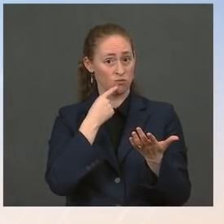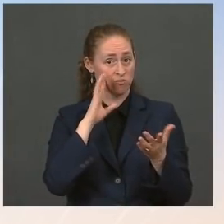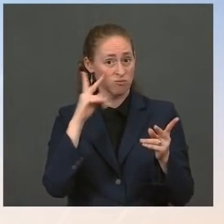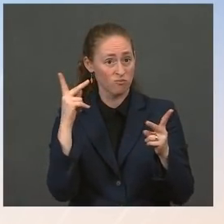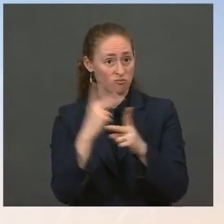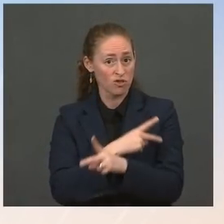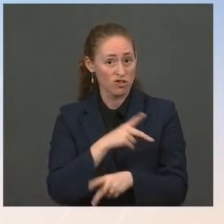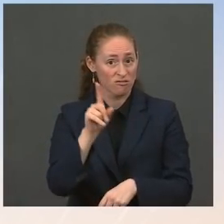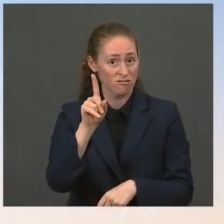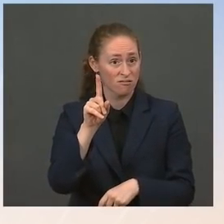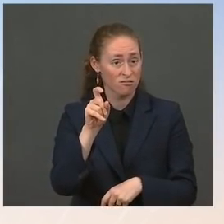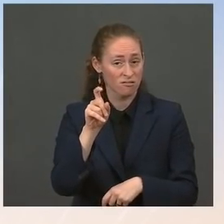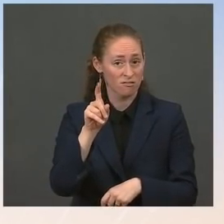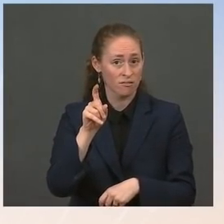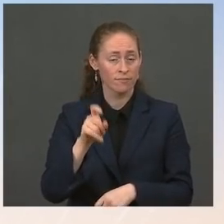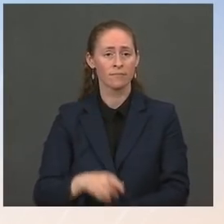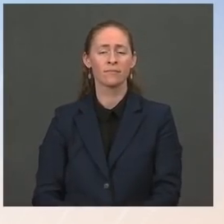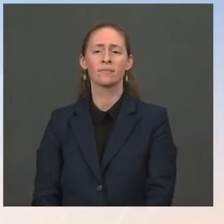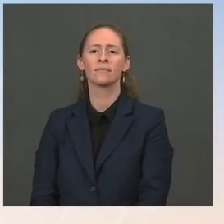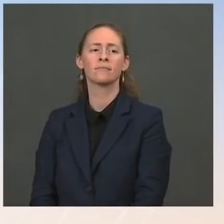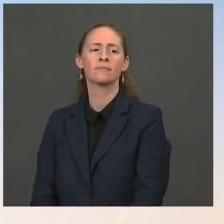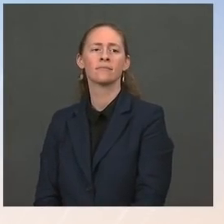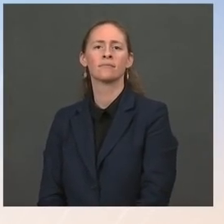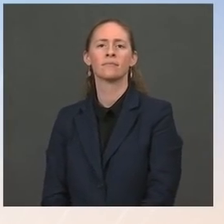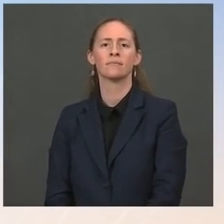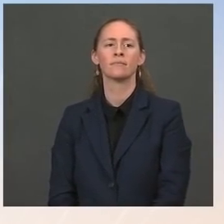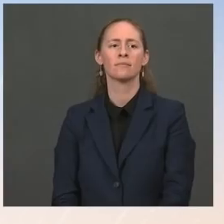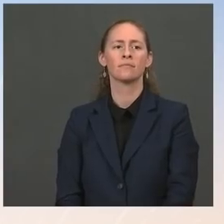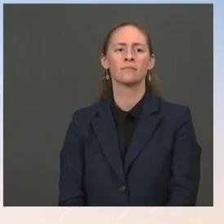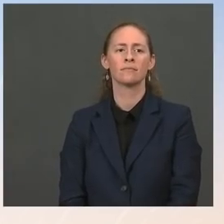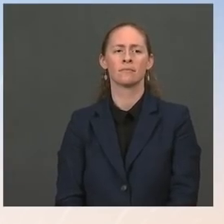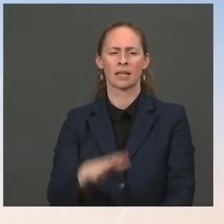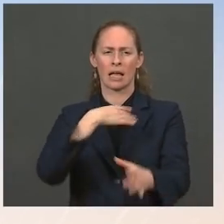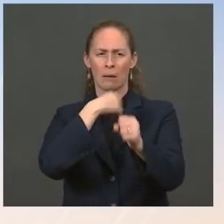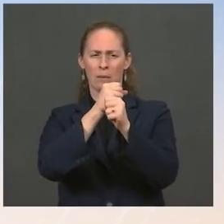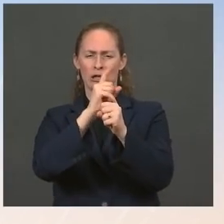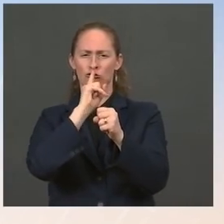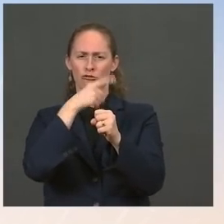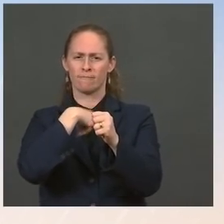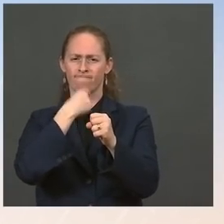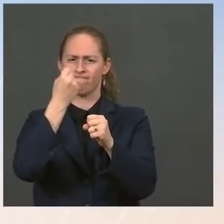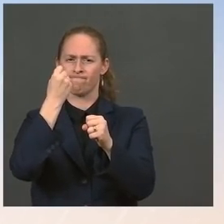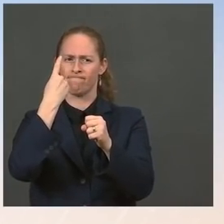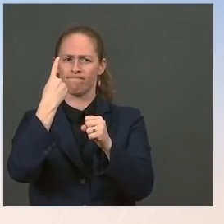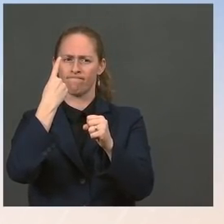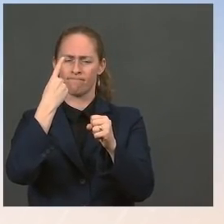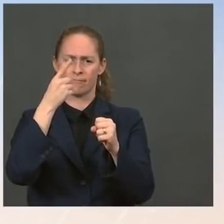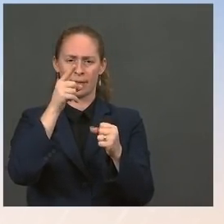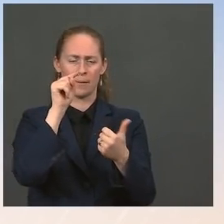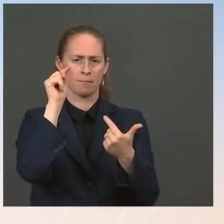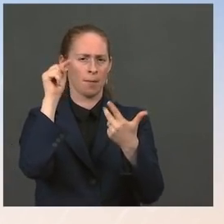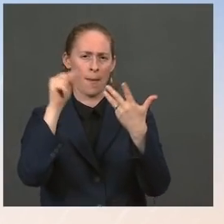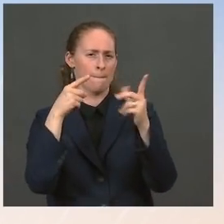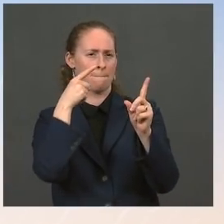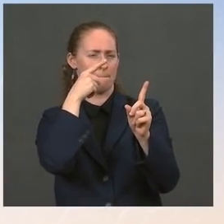I just want to dis- -- to make sure we're sending a clear message here about what the impacts of different things are. I know that's why you asked the question.